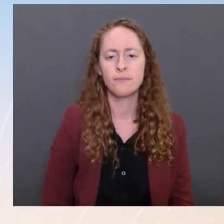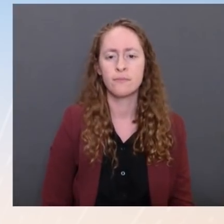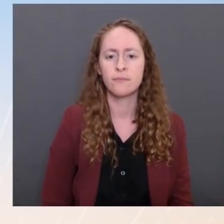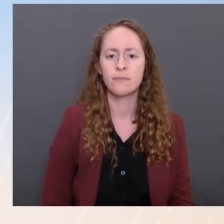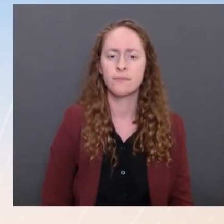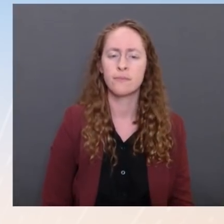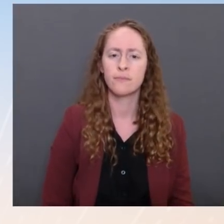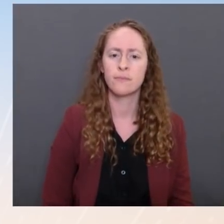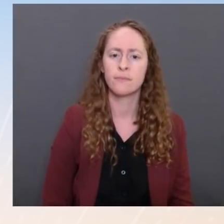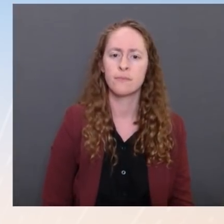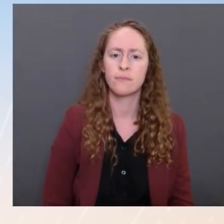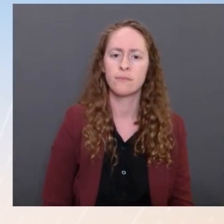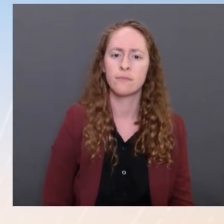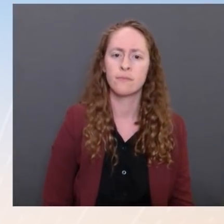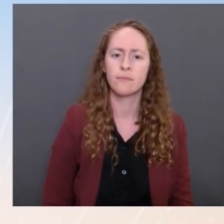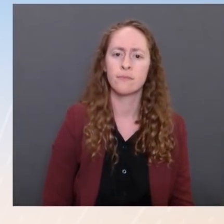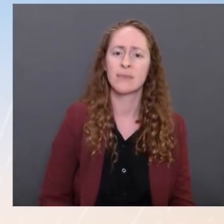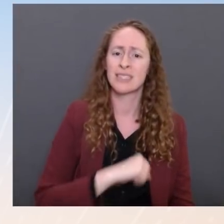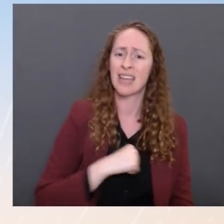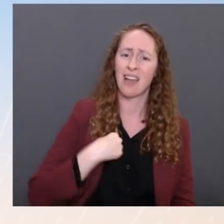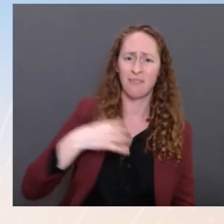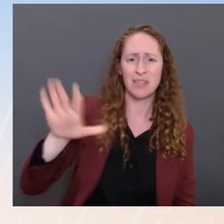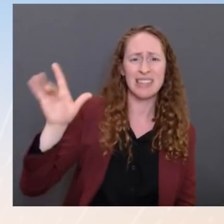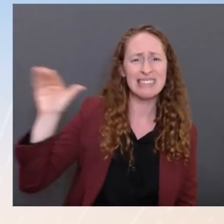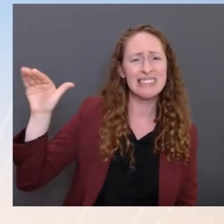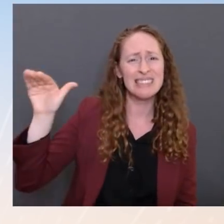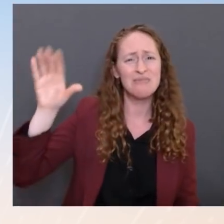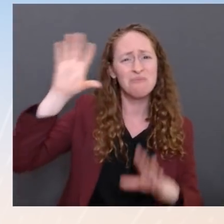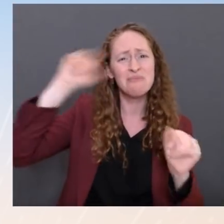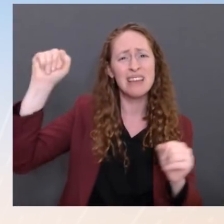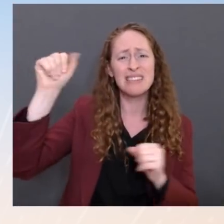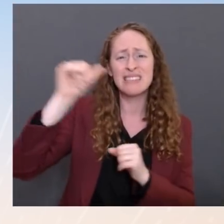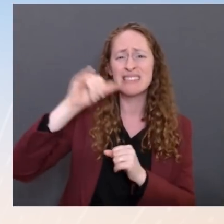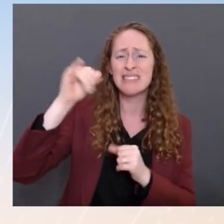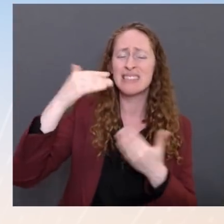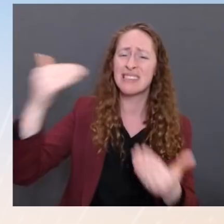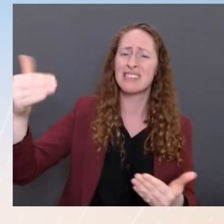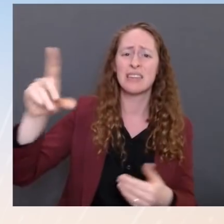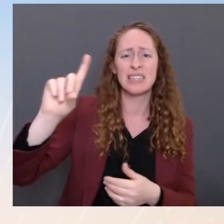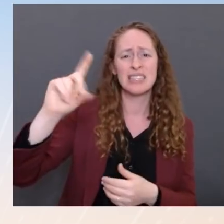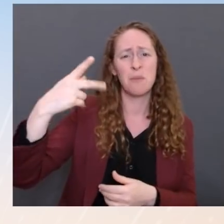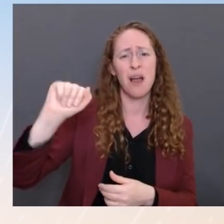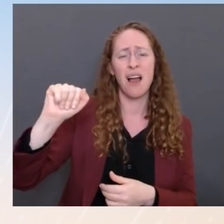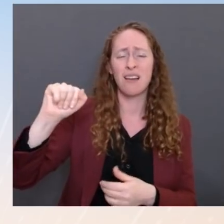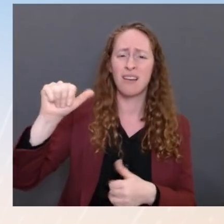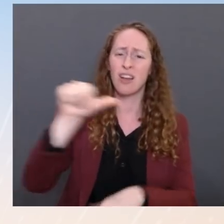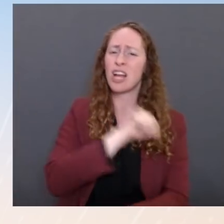Is that the kind of request that will be entertained? Ms. Psaki: Yes, we're exploring every option.